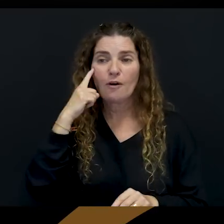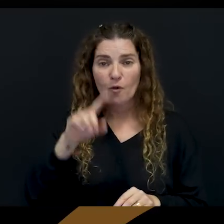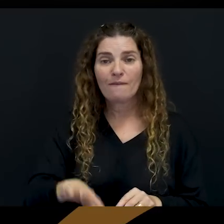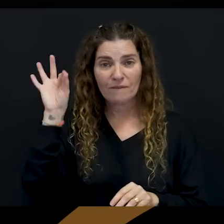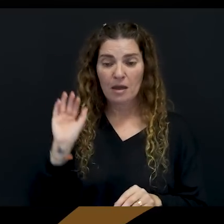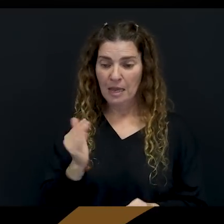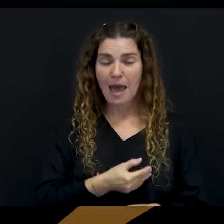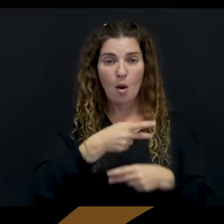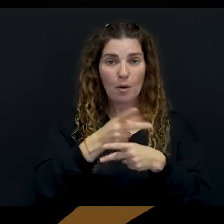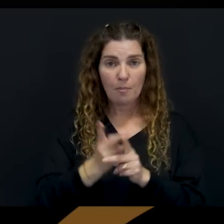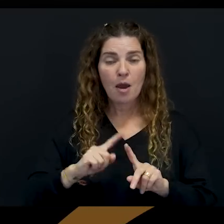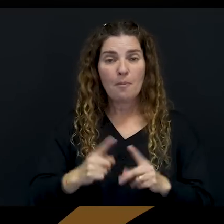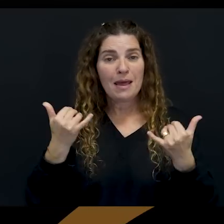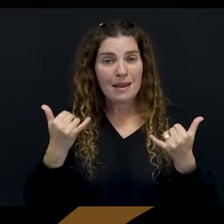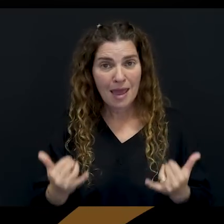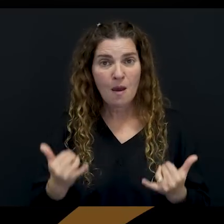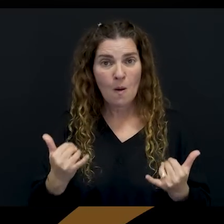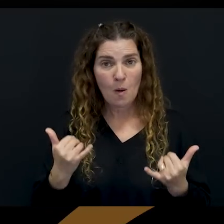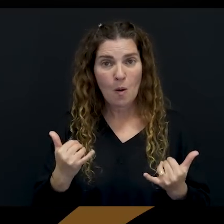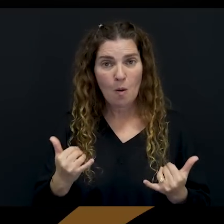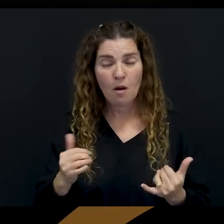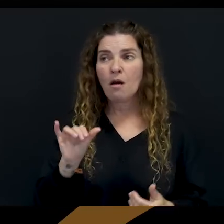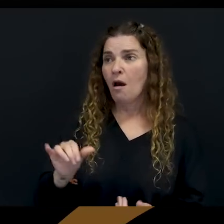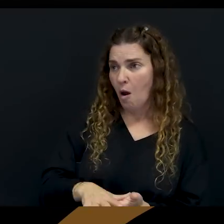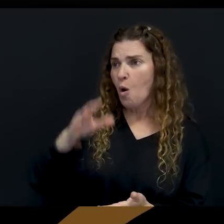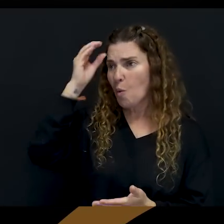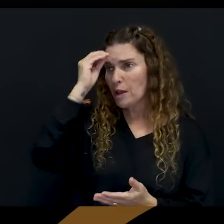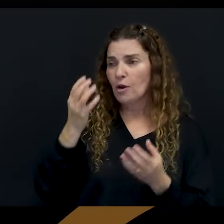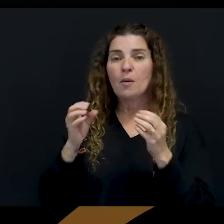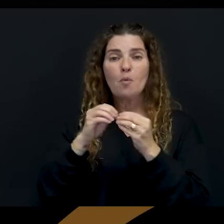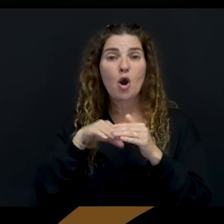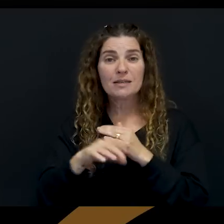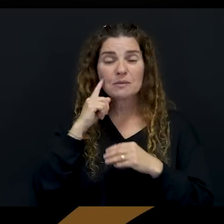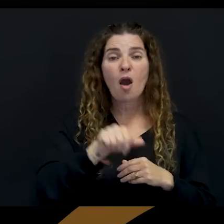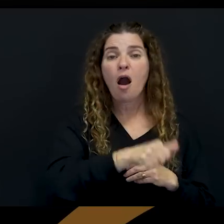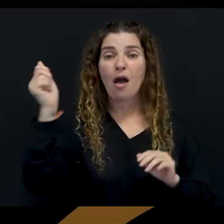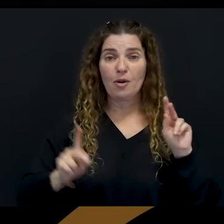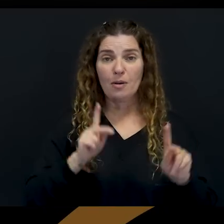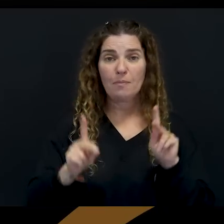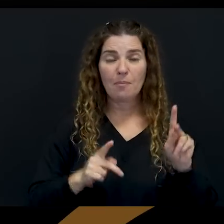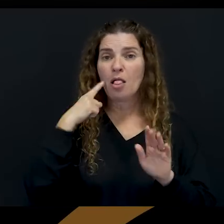that it made our brand more accessible to other people as well. For example, the mobile device app will read you